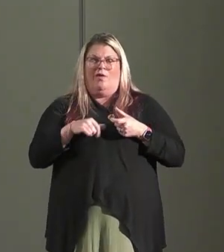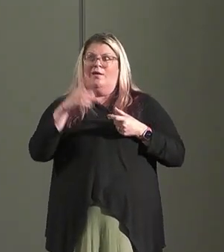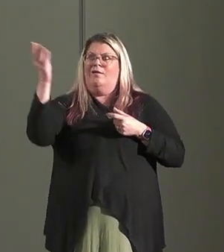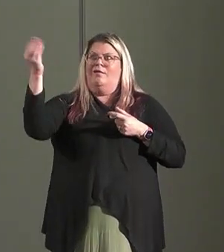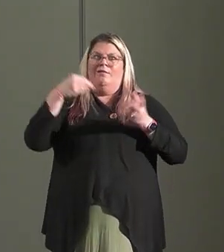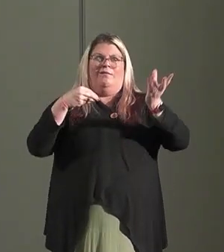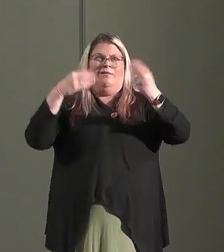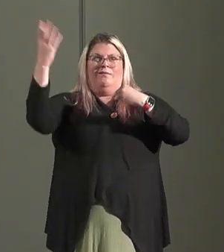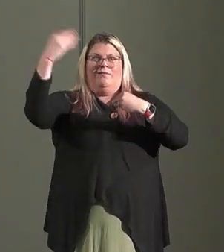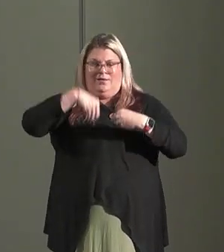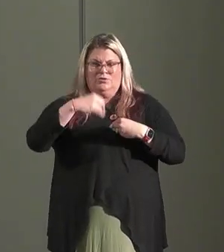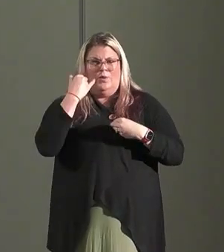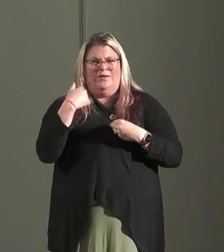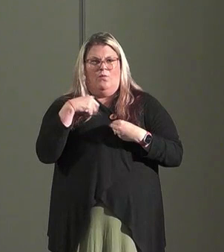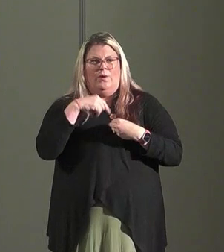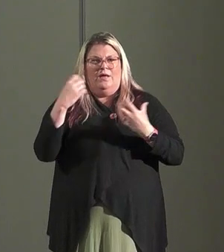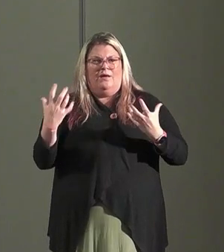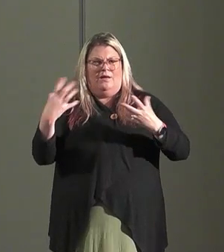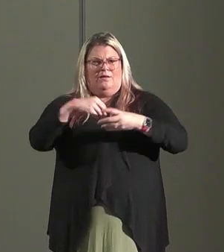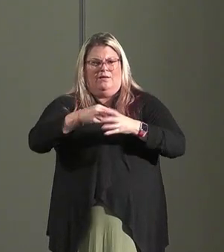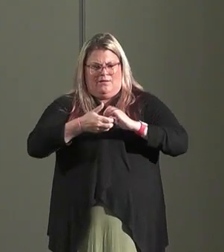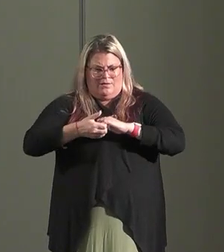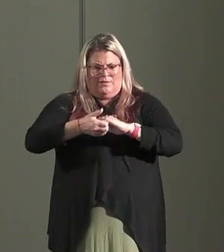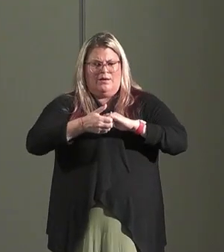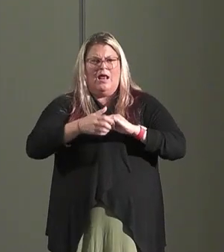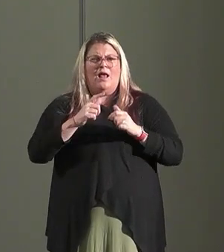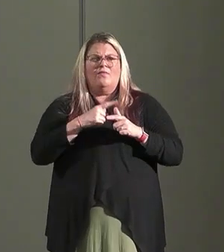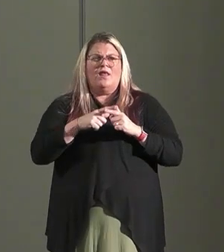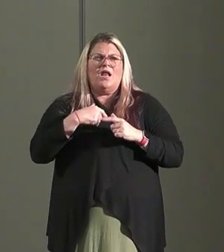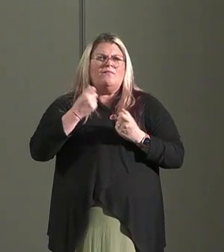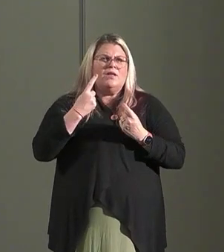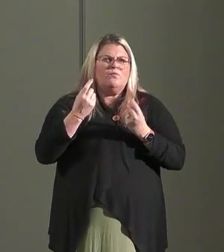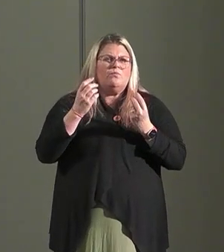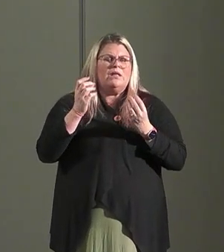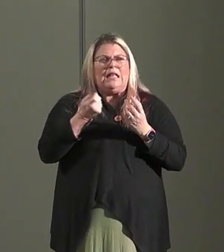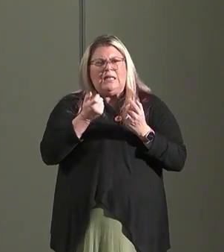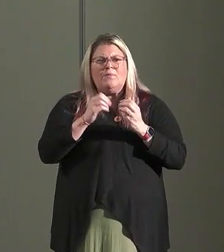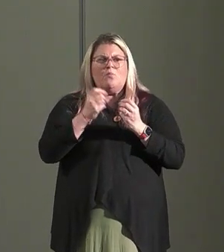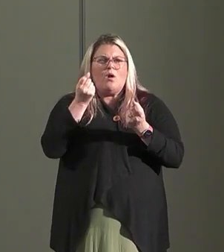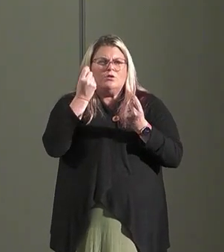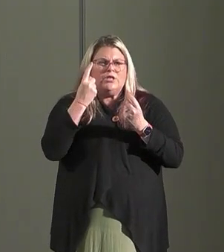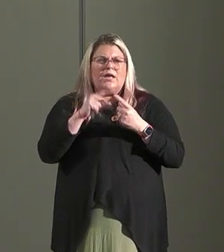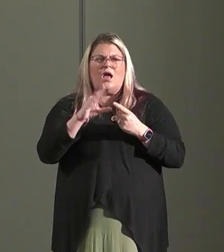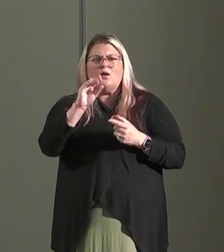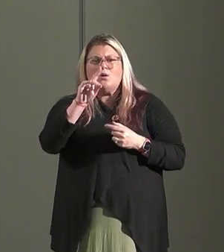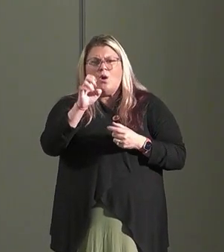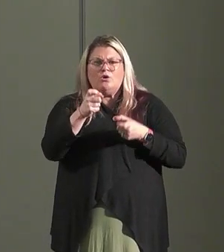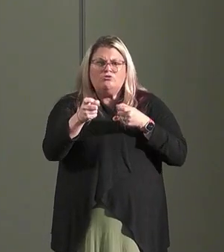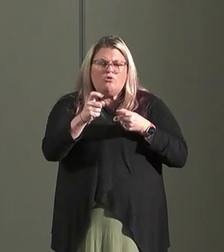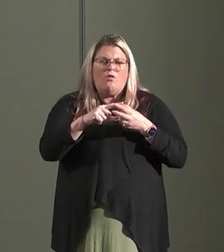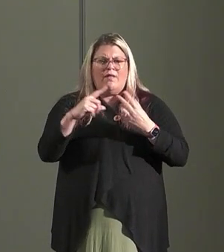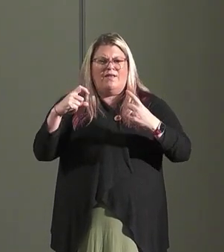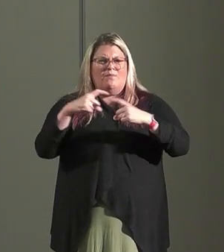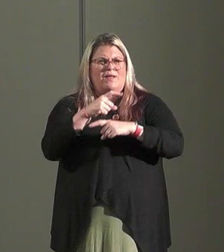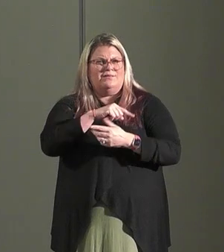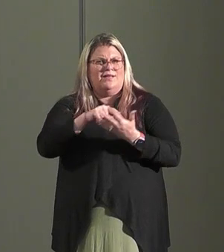could bring it in and grasp on code control and complexity of the pages accessibility